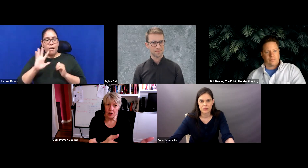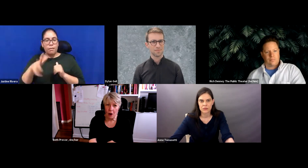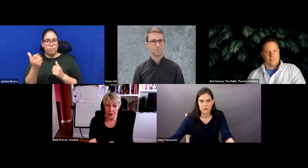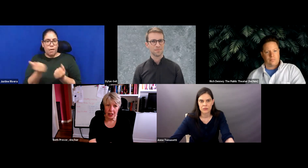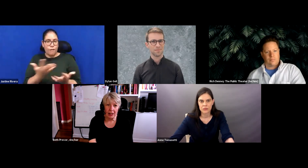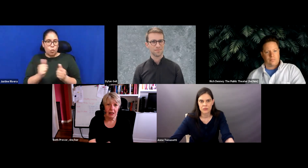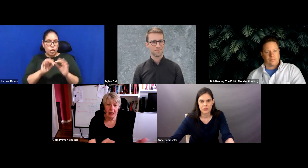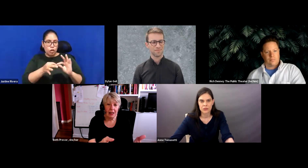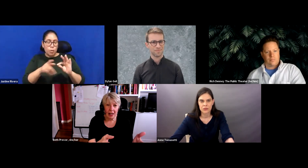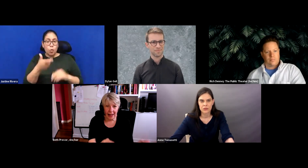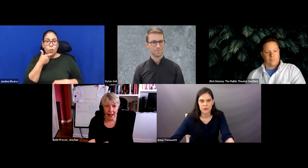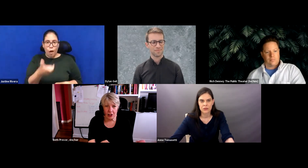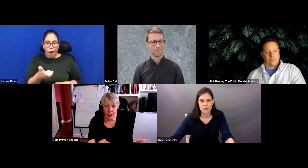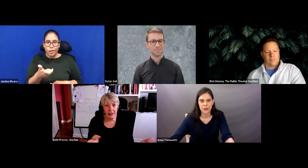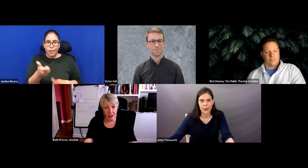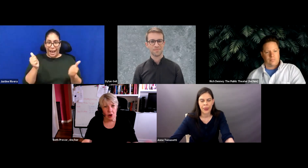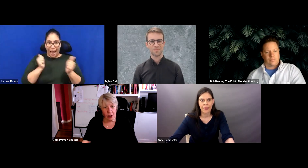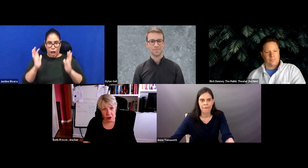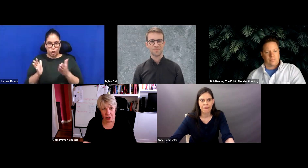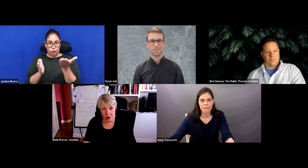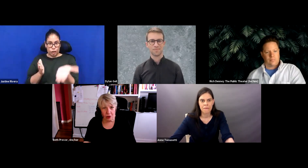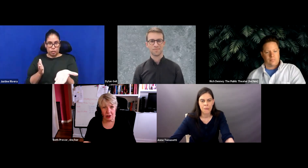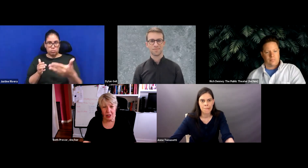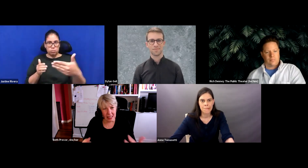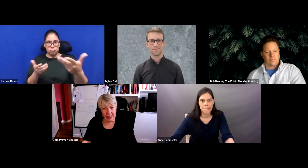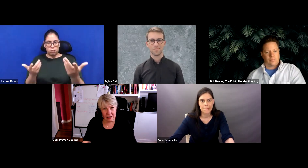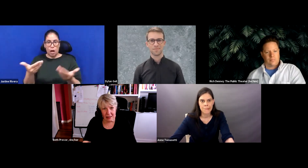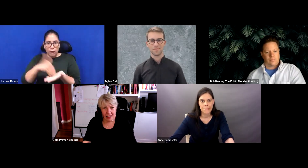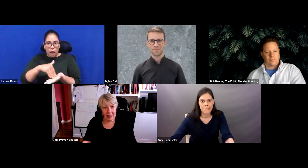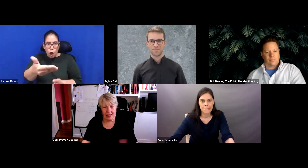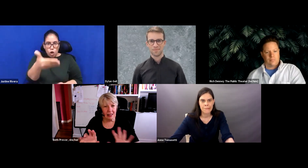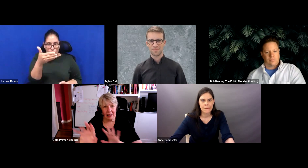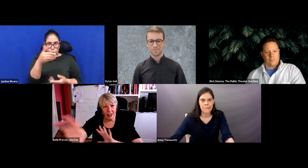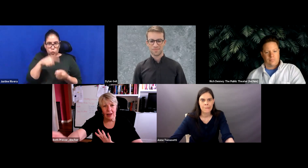when you're watching an actor so close to you, it's not like you